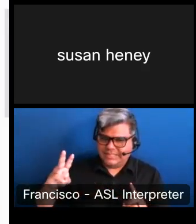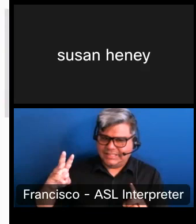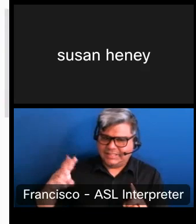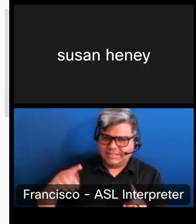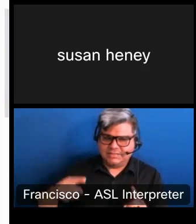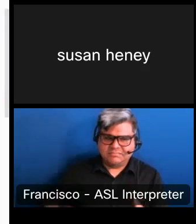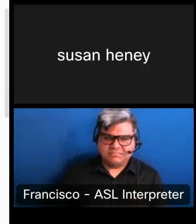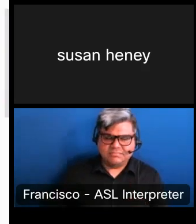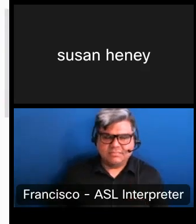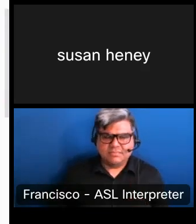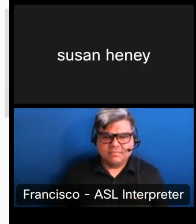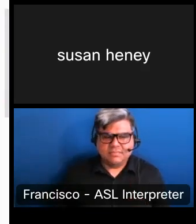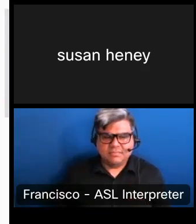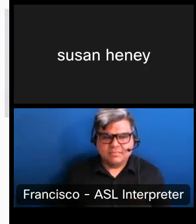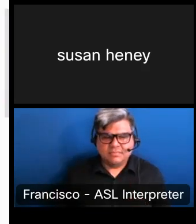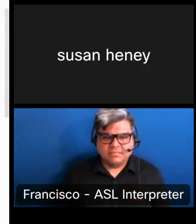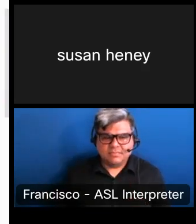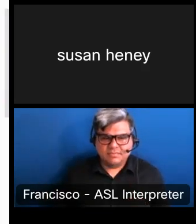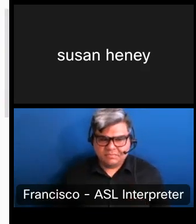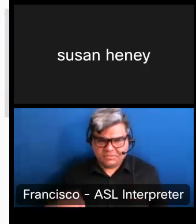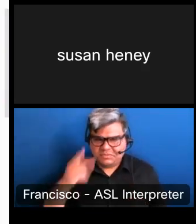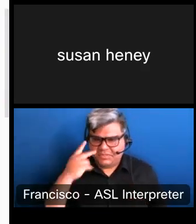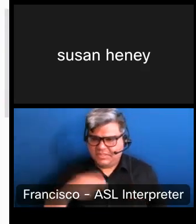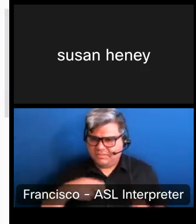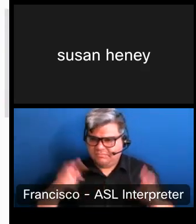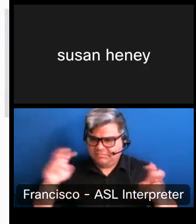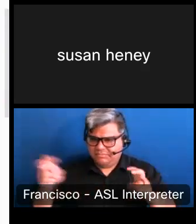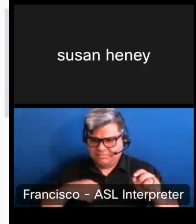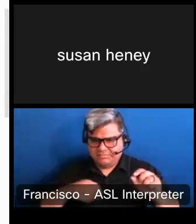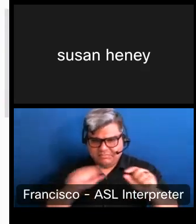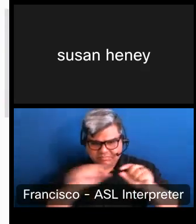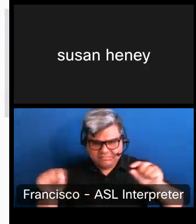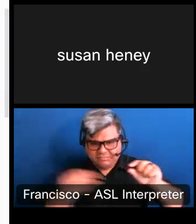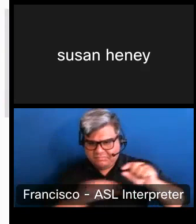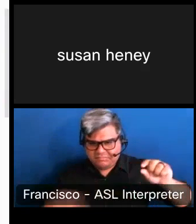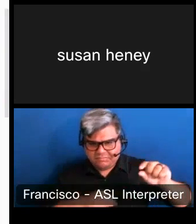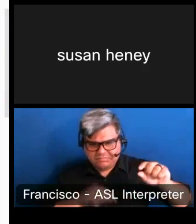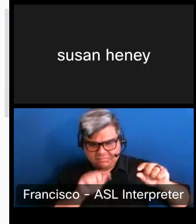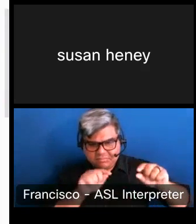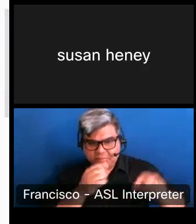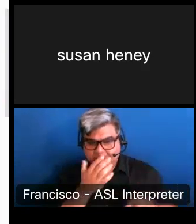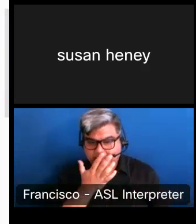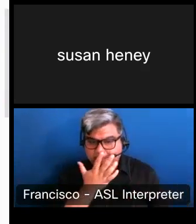which is poverty status in the past 12 months of related children under 18 years by family type,